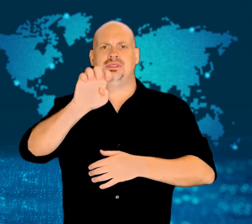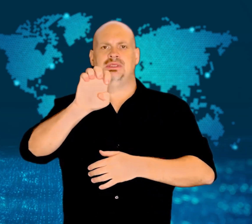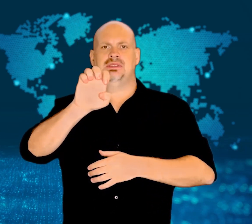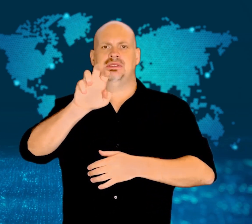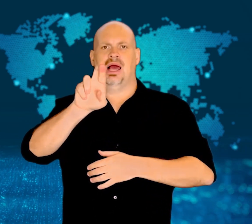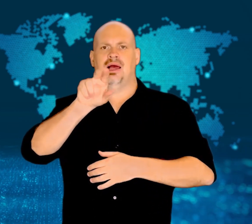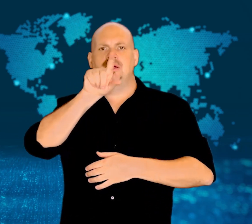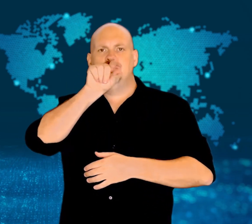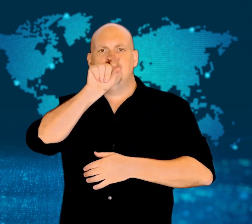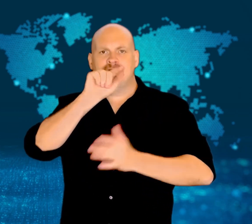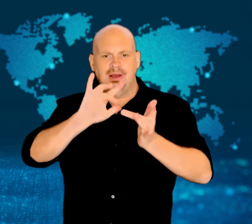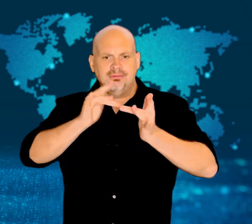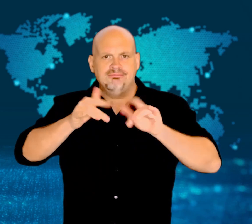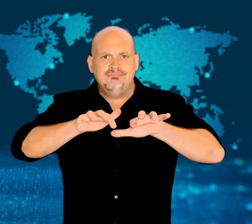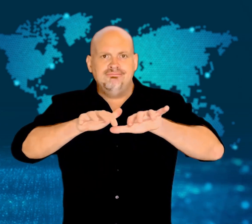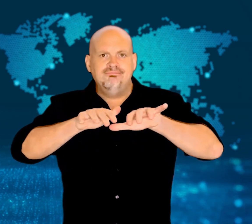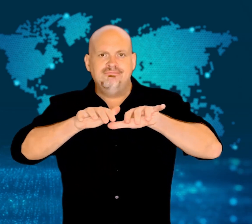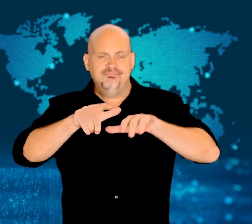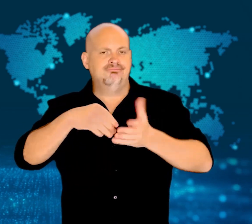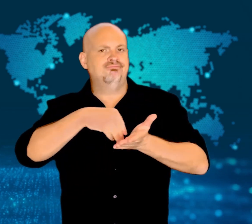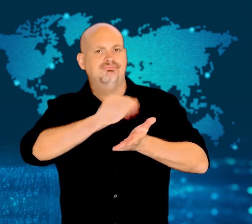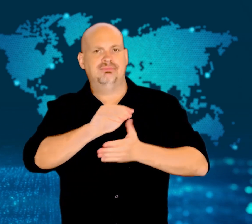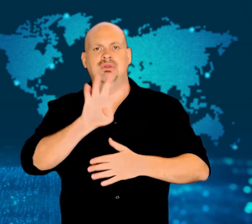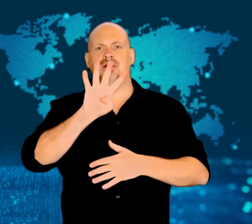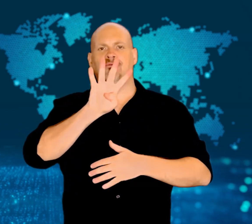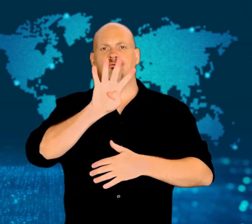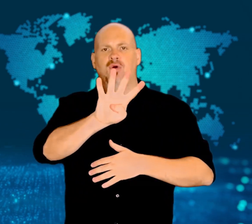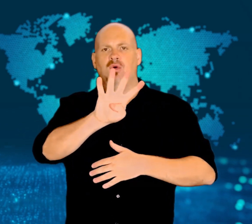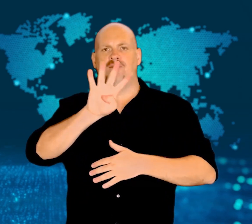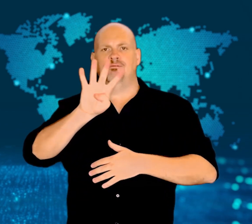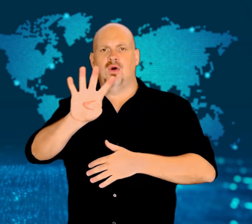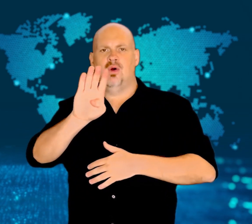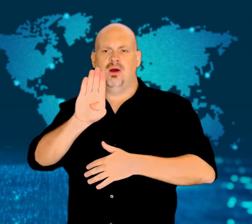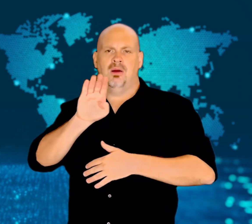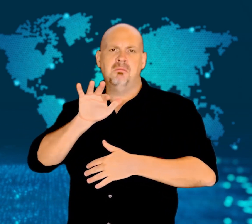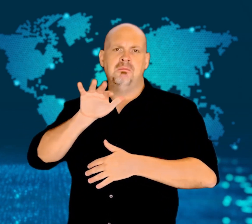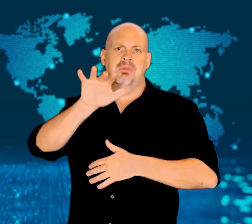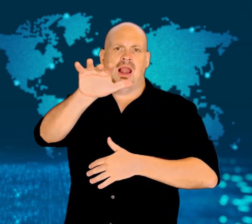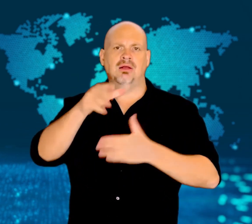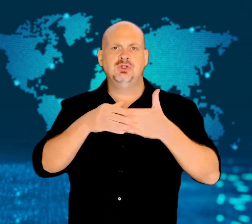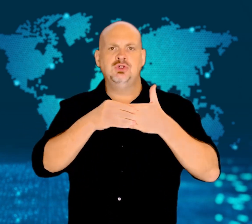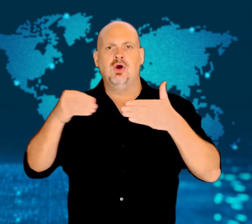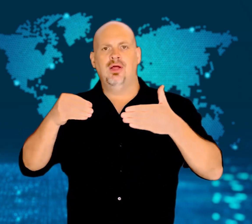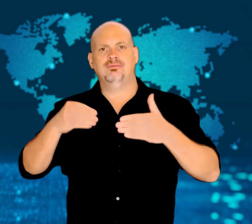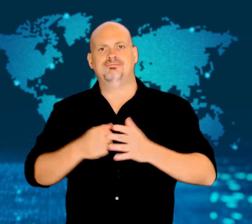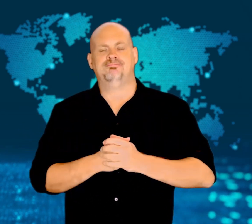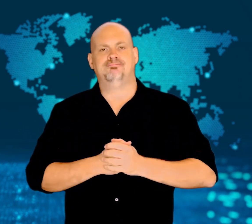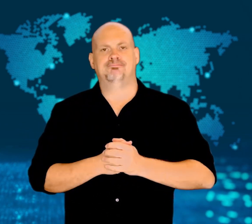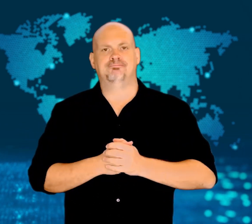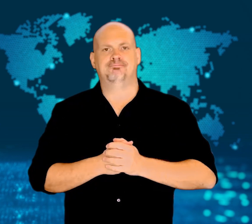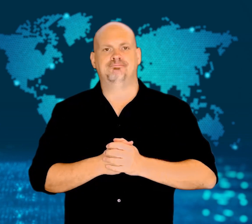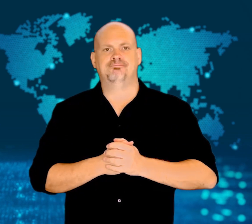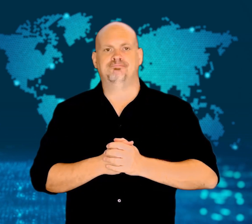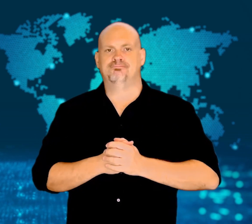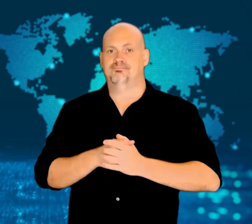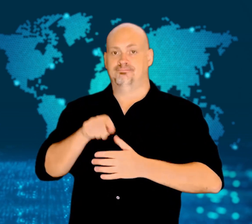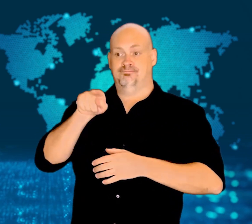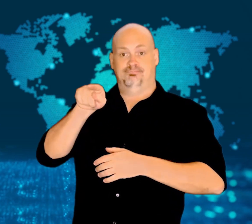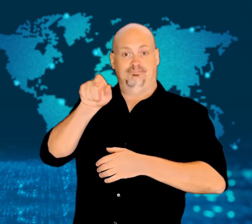The world's richest person, Elon Musk, used $21 billion USD of